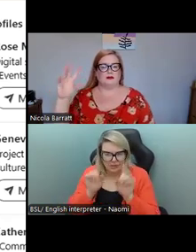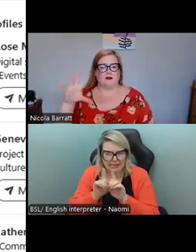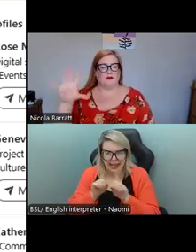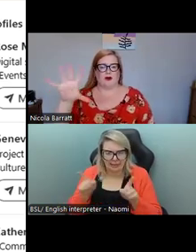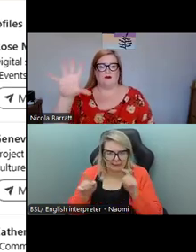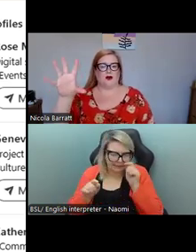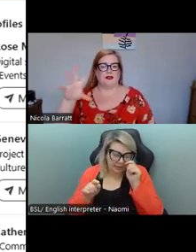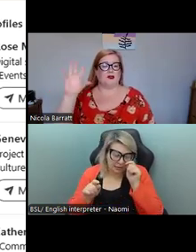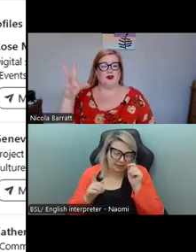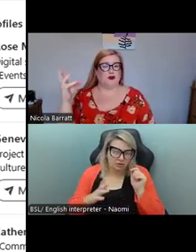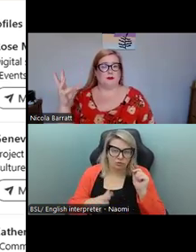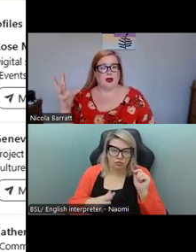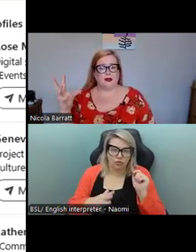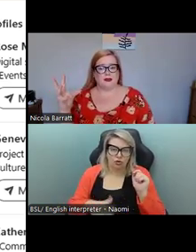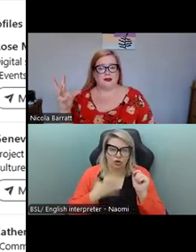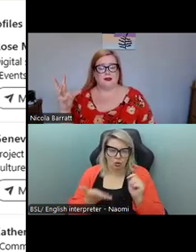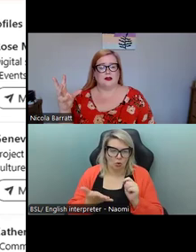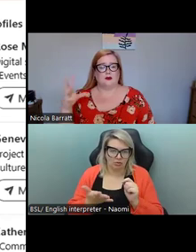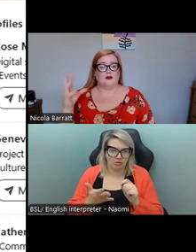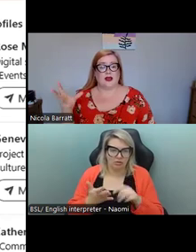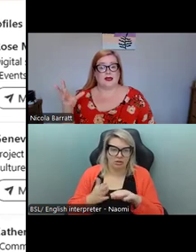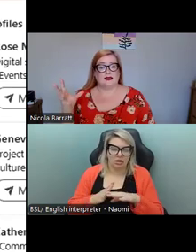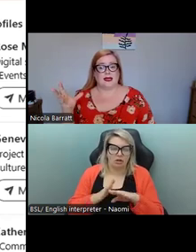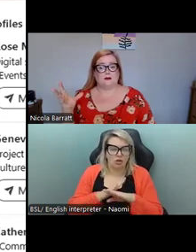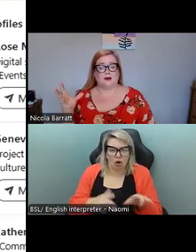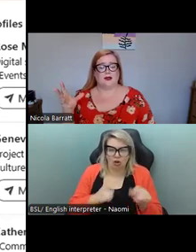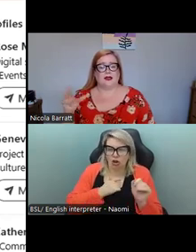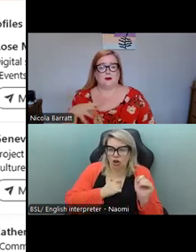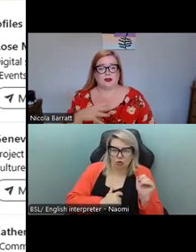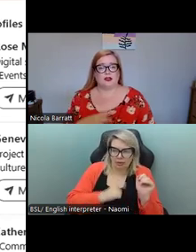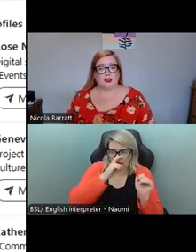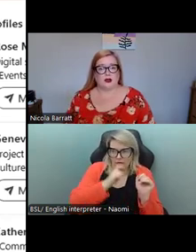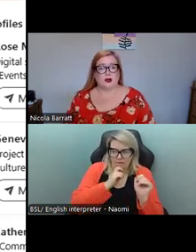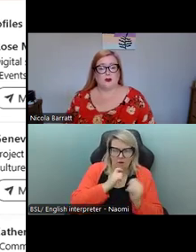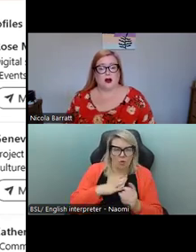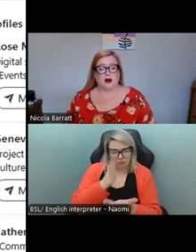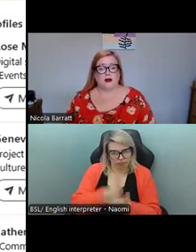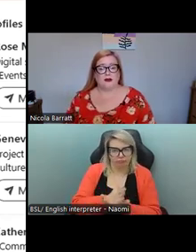a profile as a non-person with a fake name. It wants to know who you are.